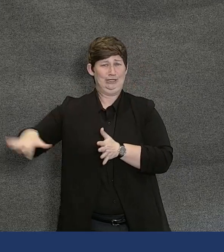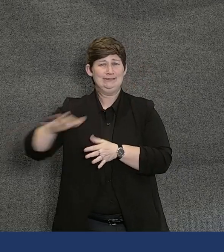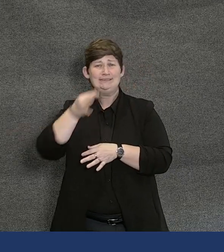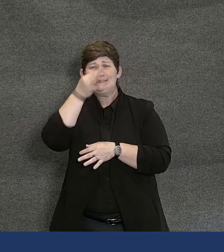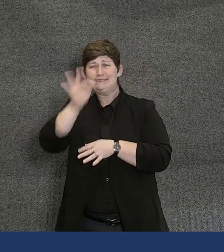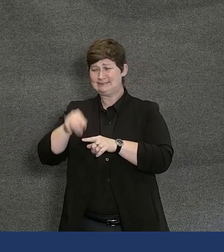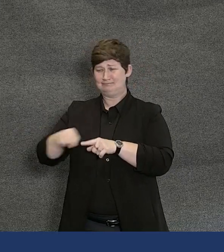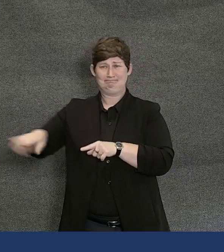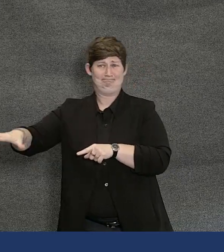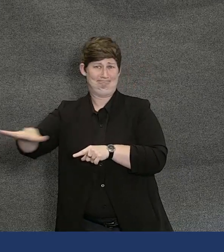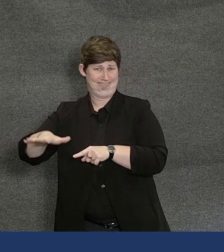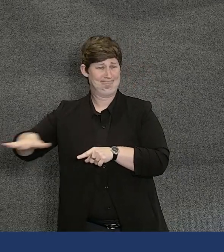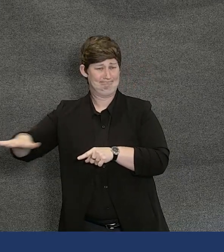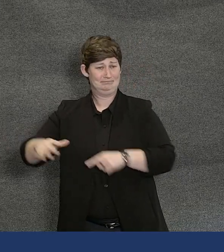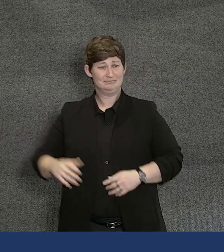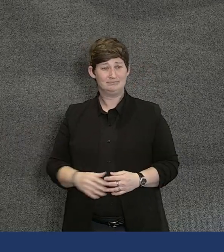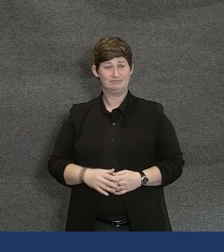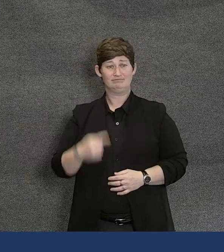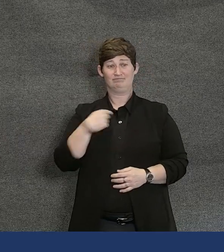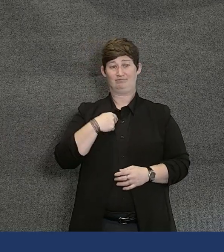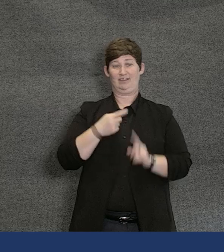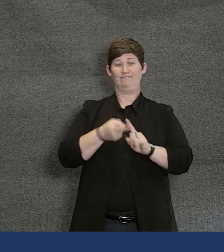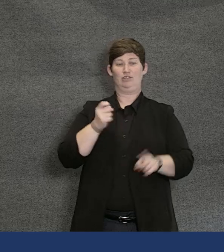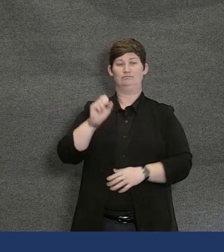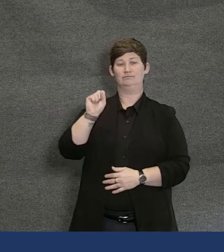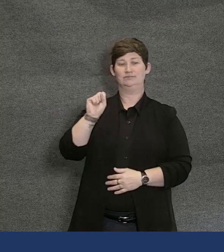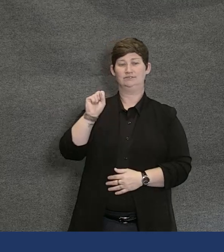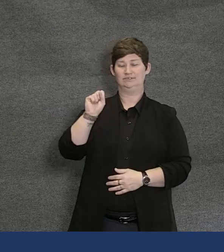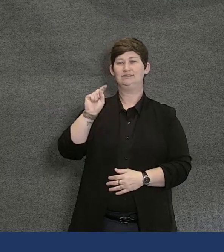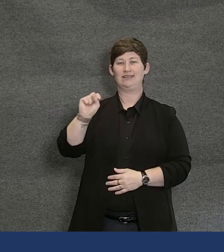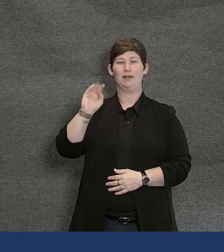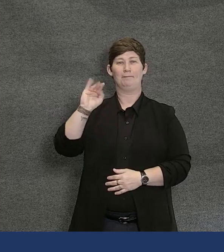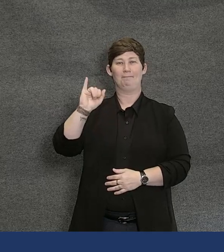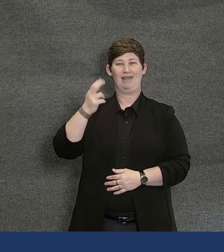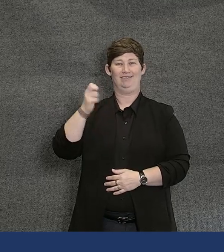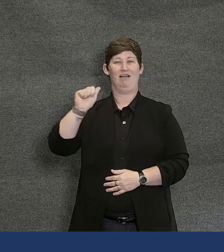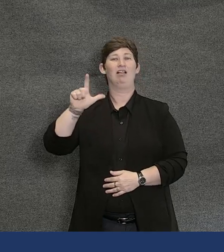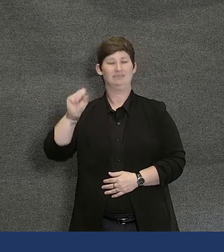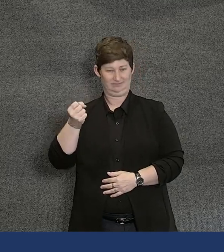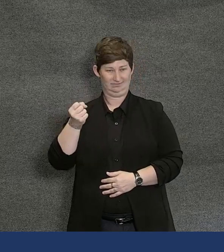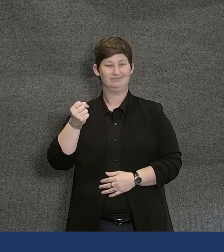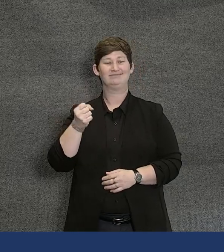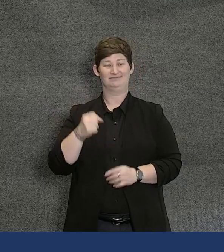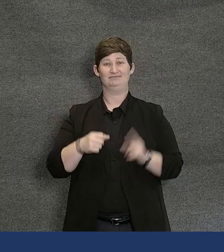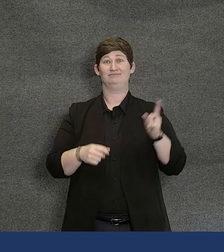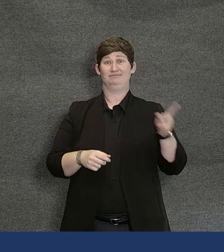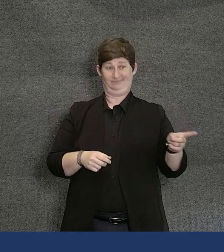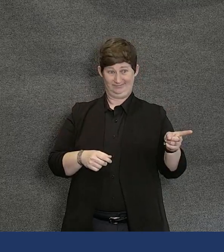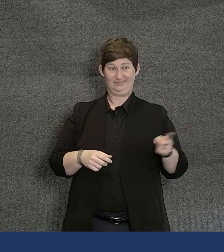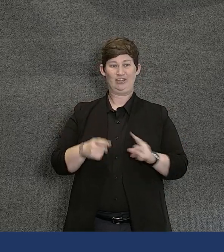I hail from Saint Michael and he hails from a cabin in Rogers, is what I've heard.